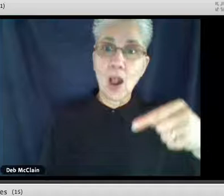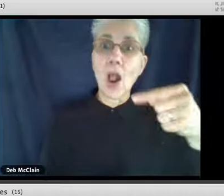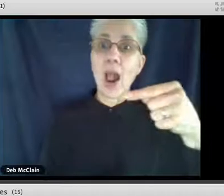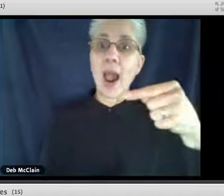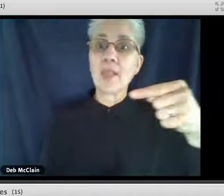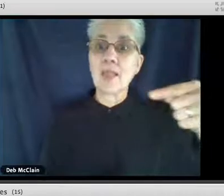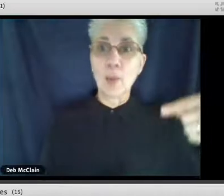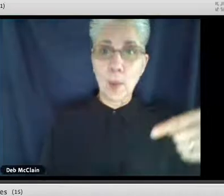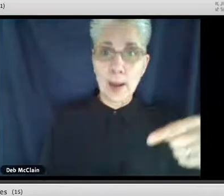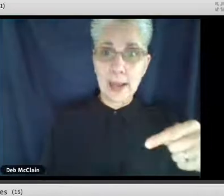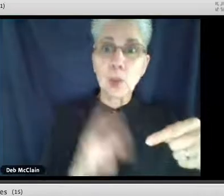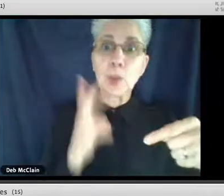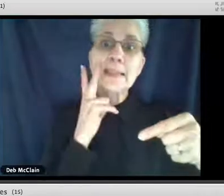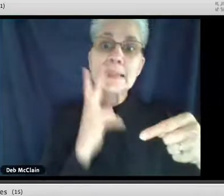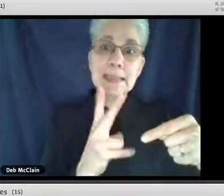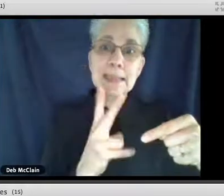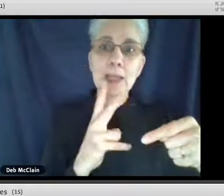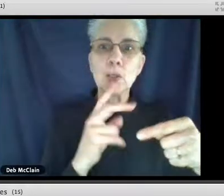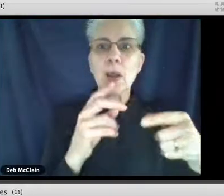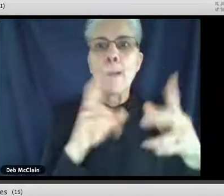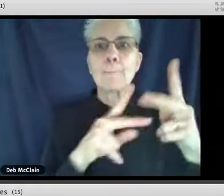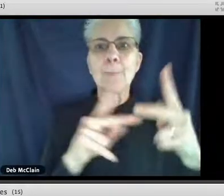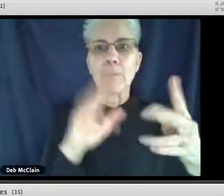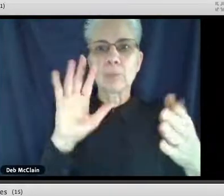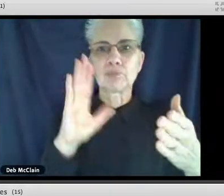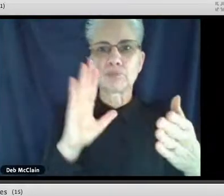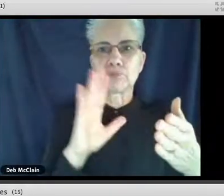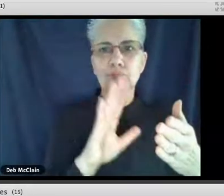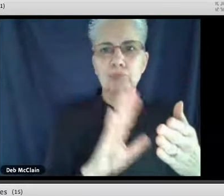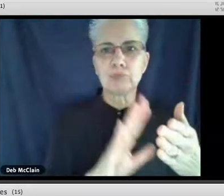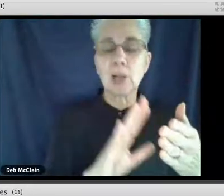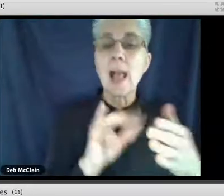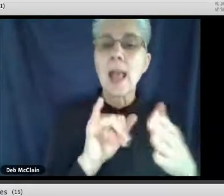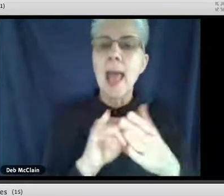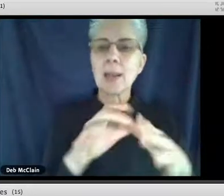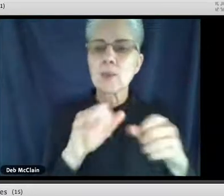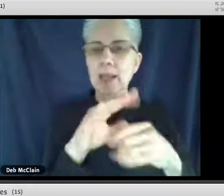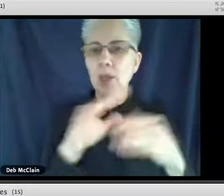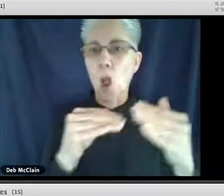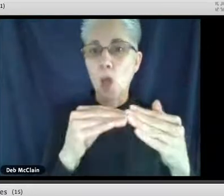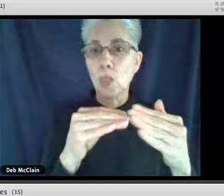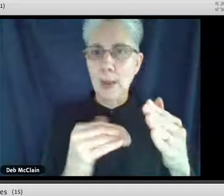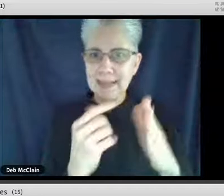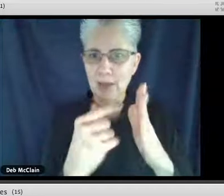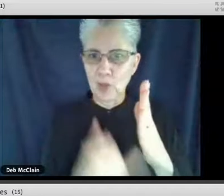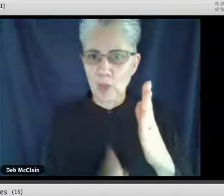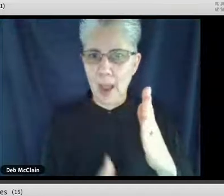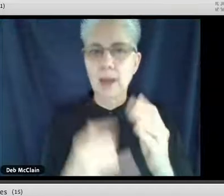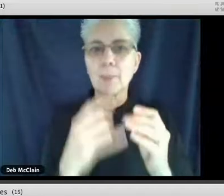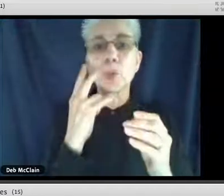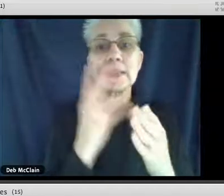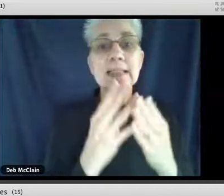And you can see you keep losing people as they go further down, but it will take you all the way down here. You can see some of the sub-pages,